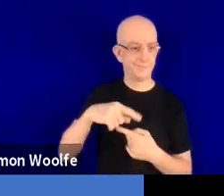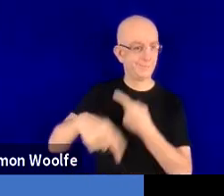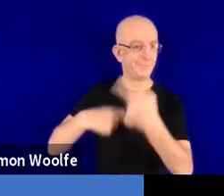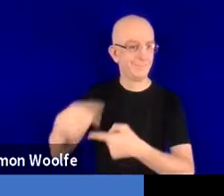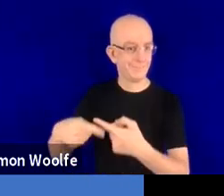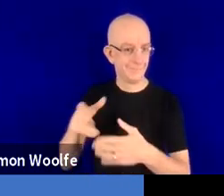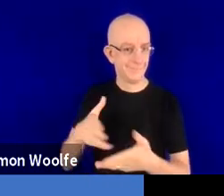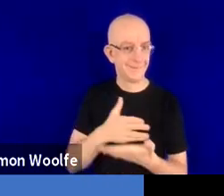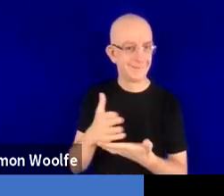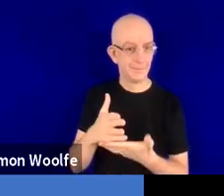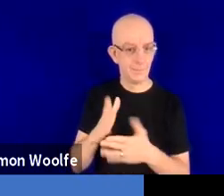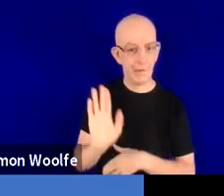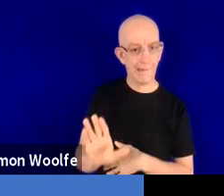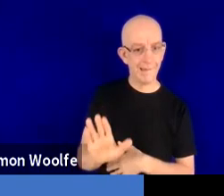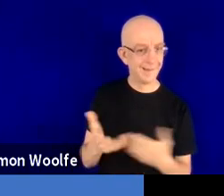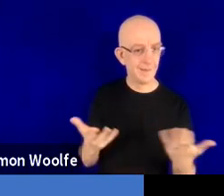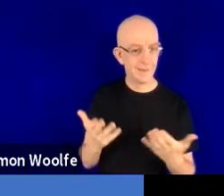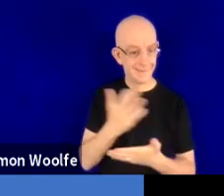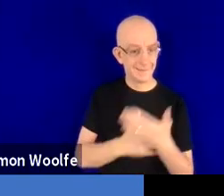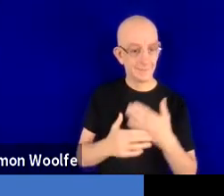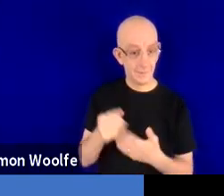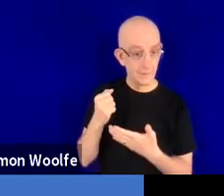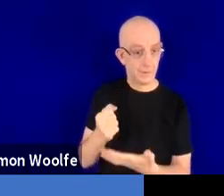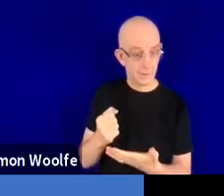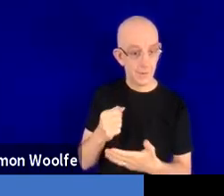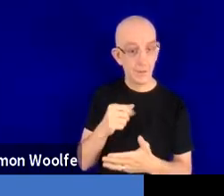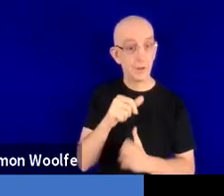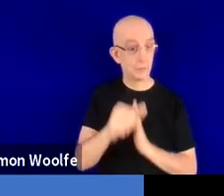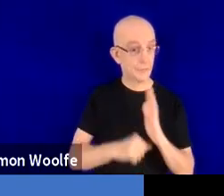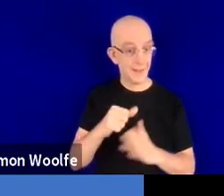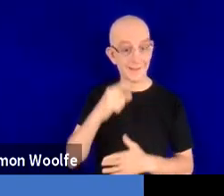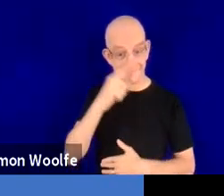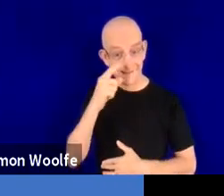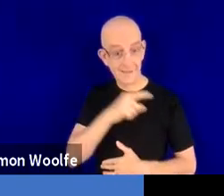And often this combined package could have quite an important role in reaching persons with disabilities